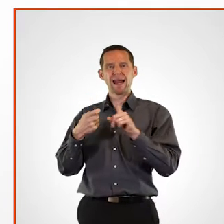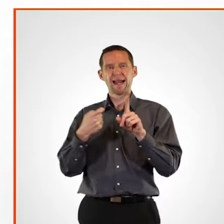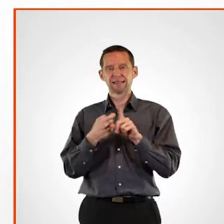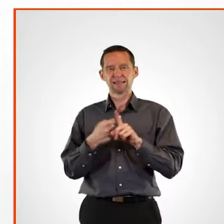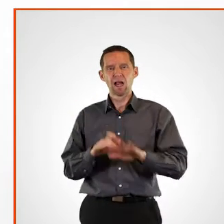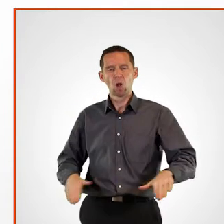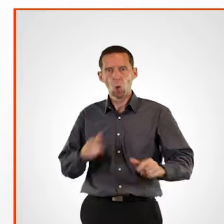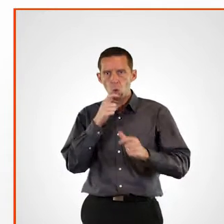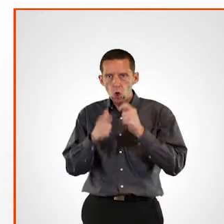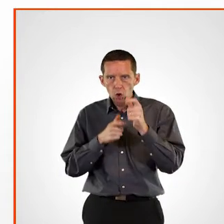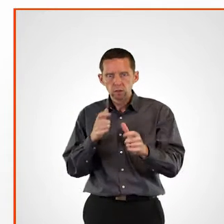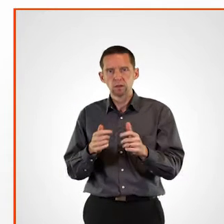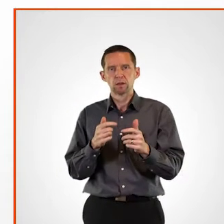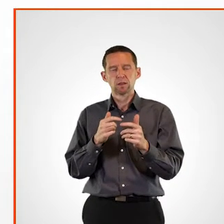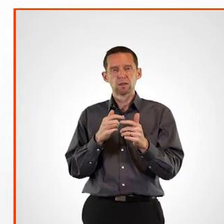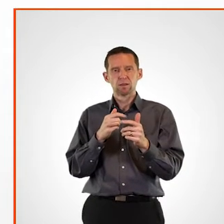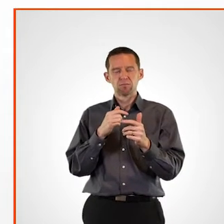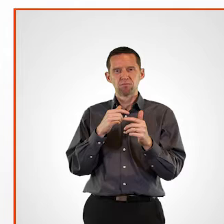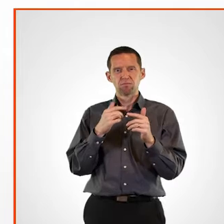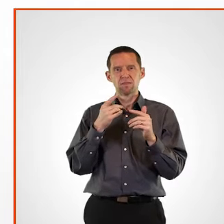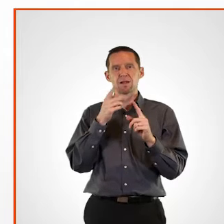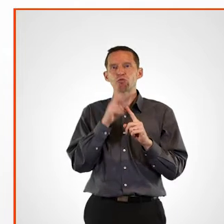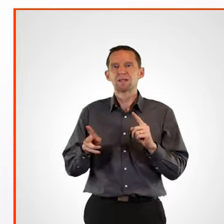so monosyllabic words where they have to repeat things,